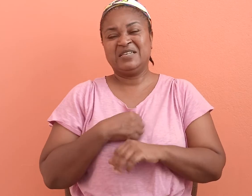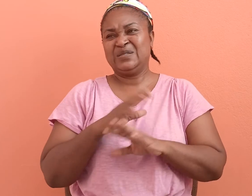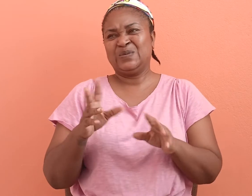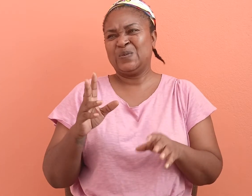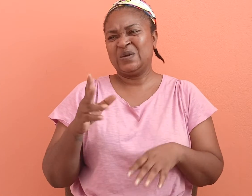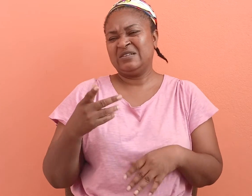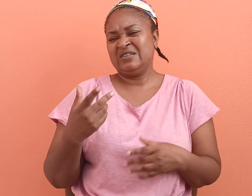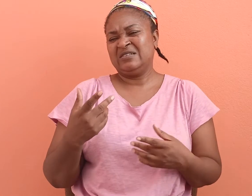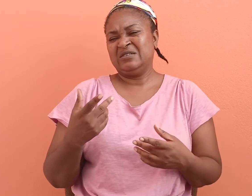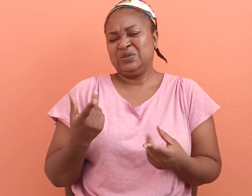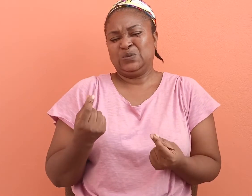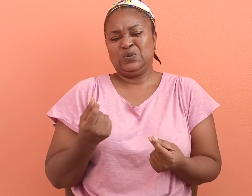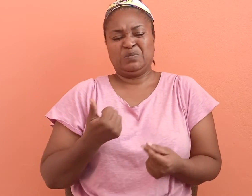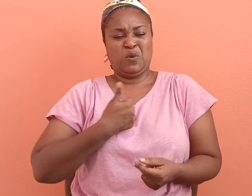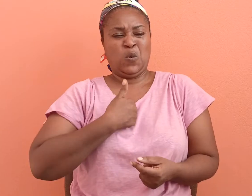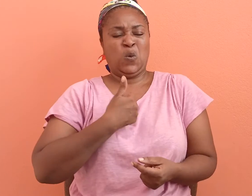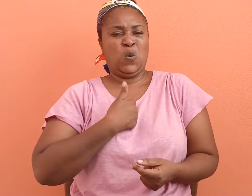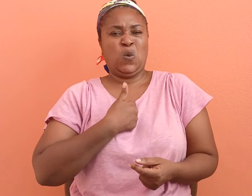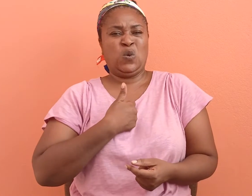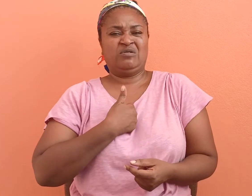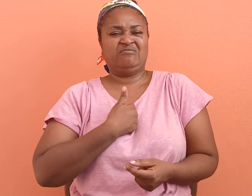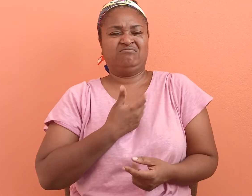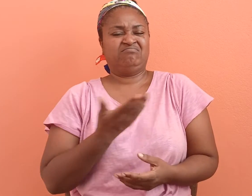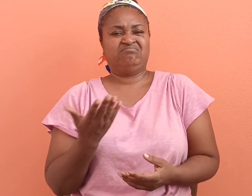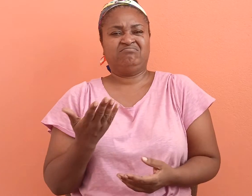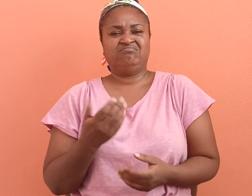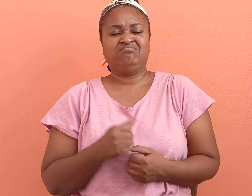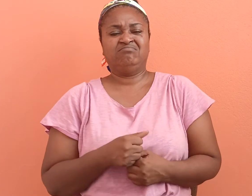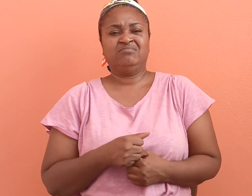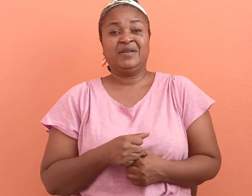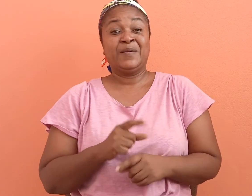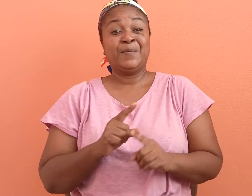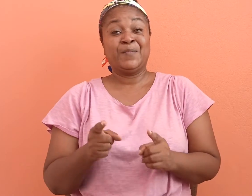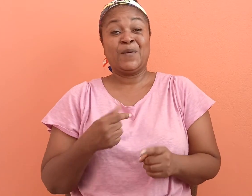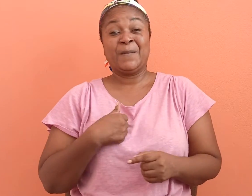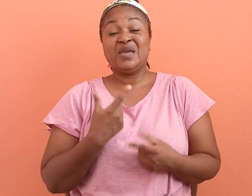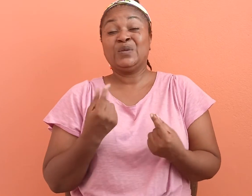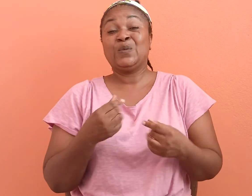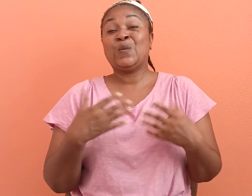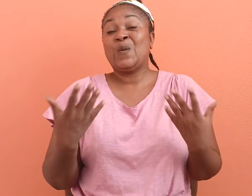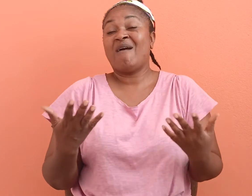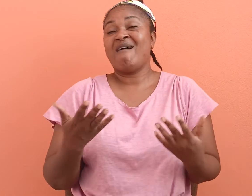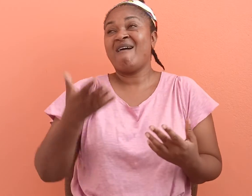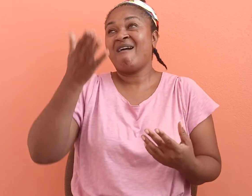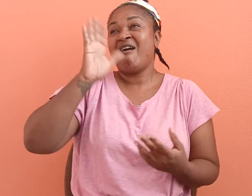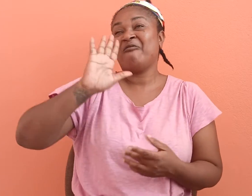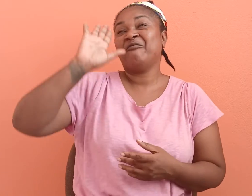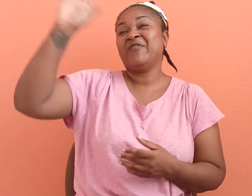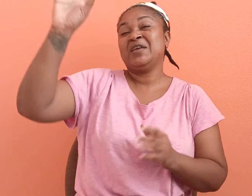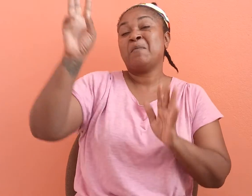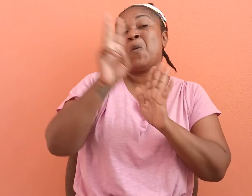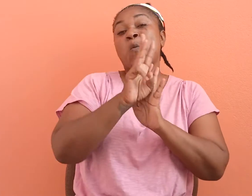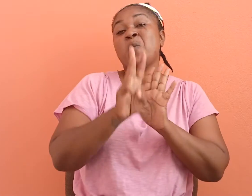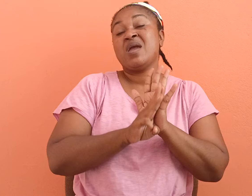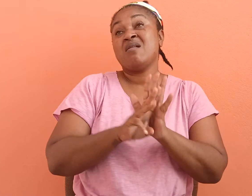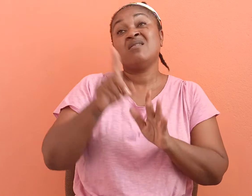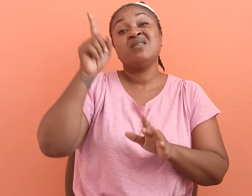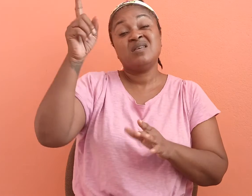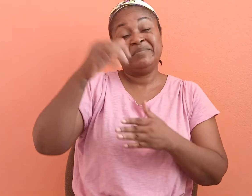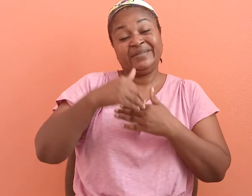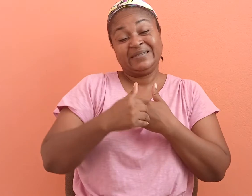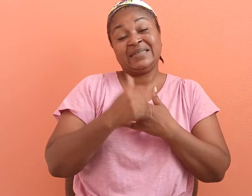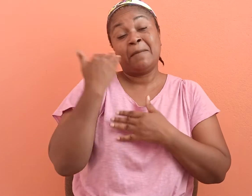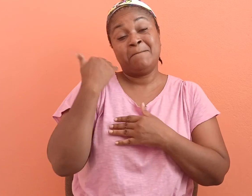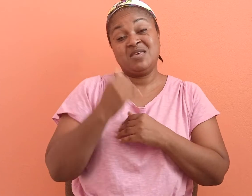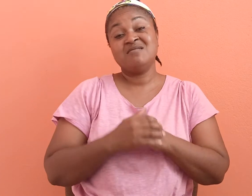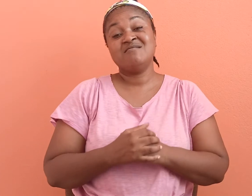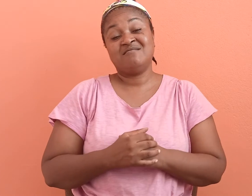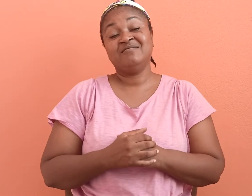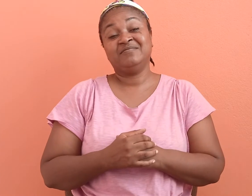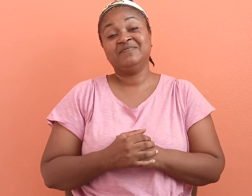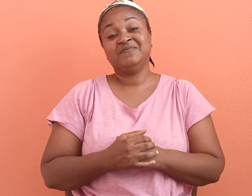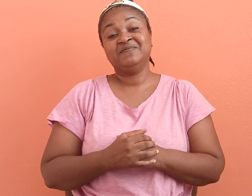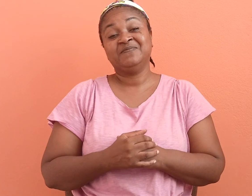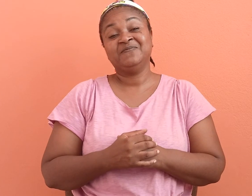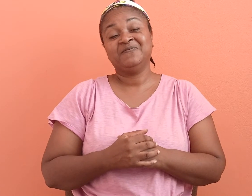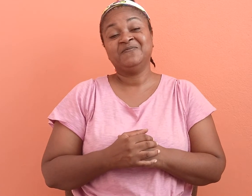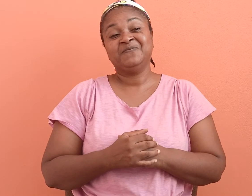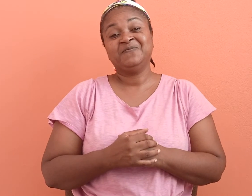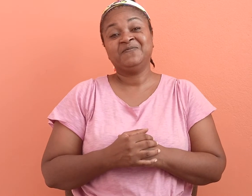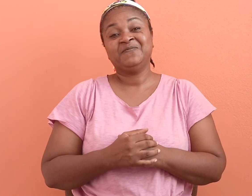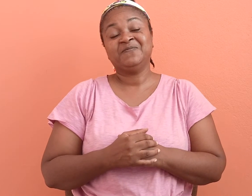my own will but the will of the one who sent me.